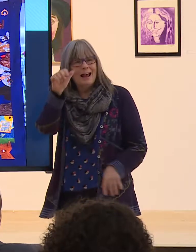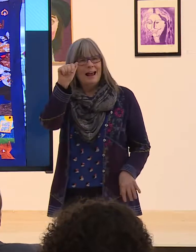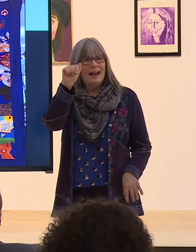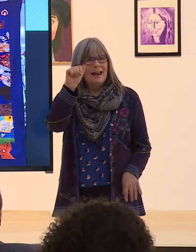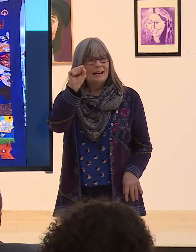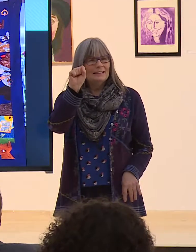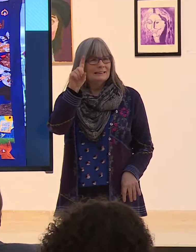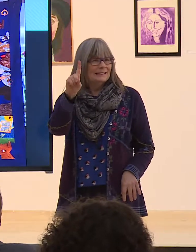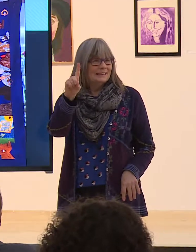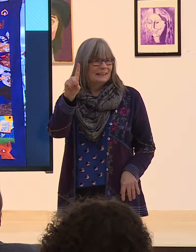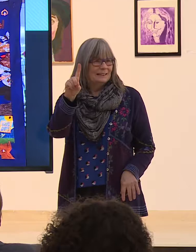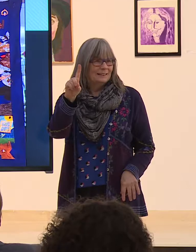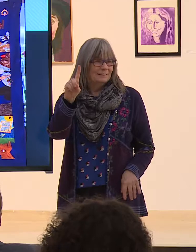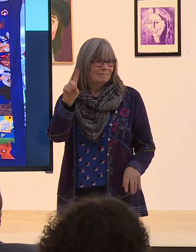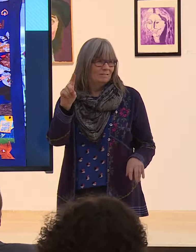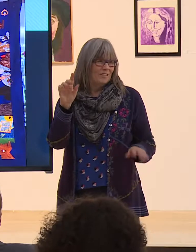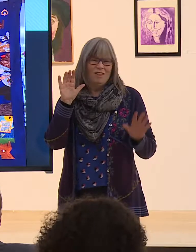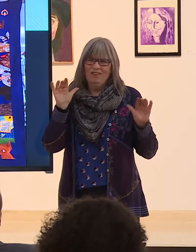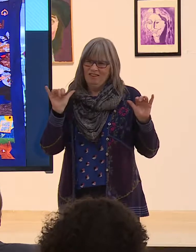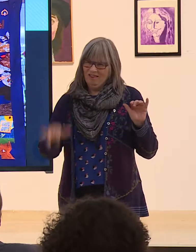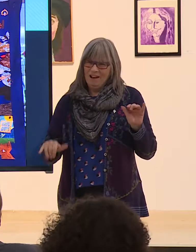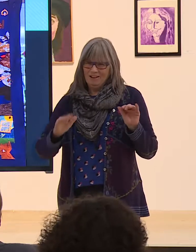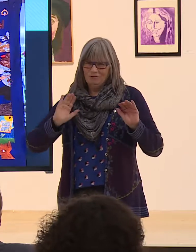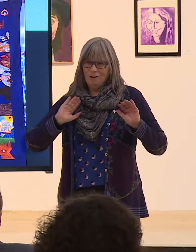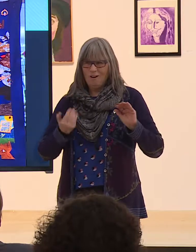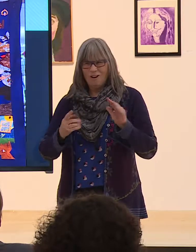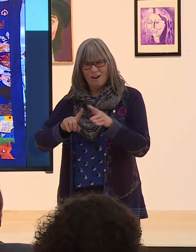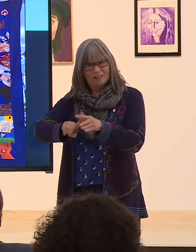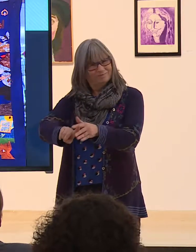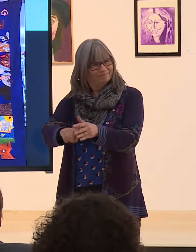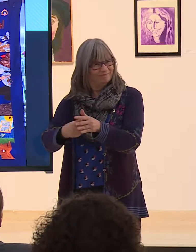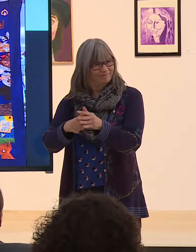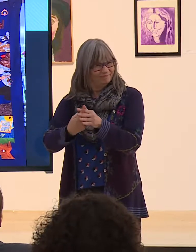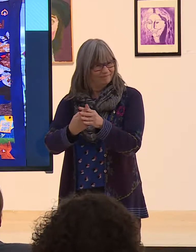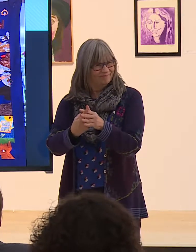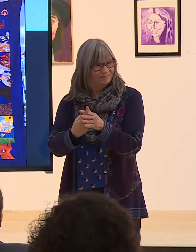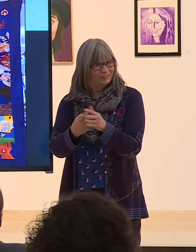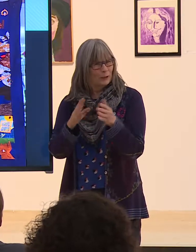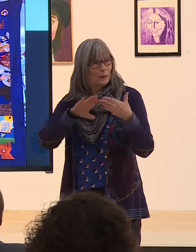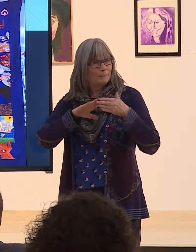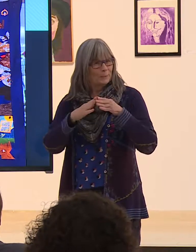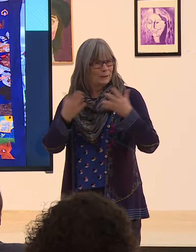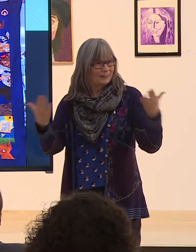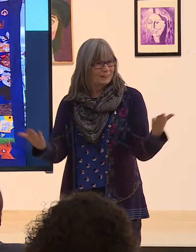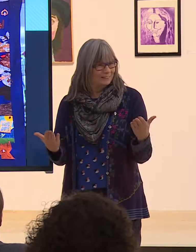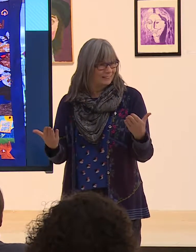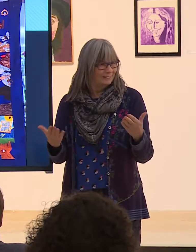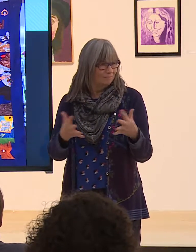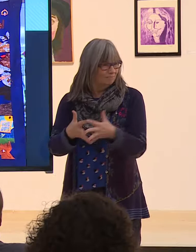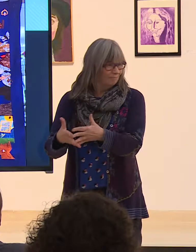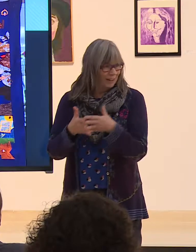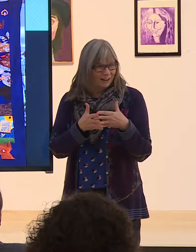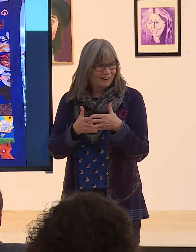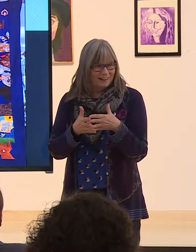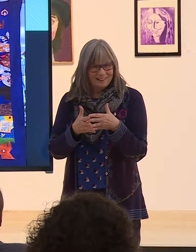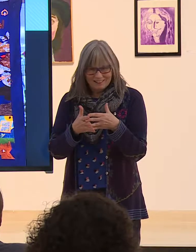and you can see "ASD" in the nest, which was really my beginning of the community here,